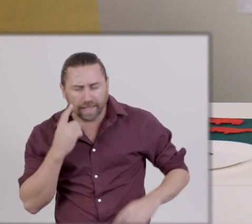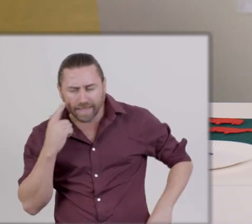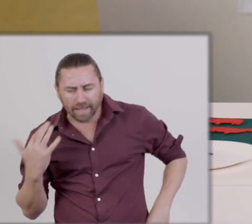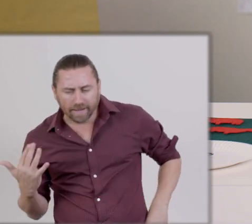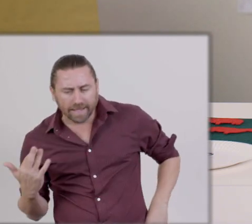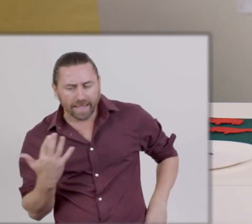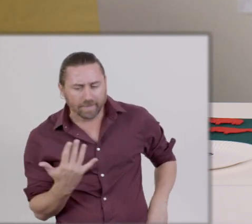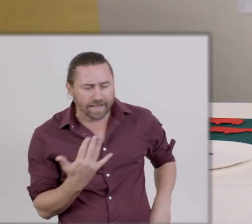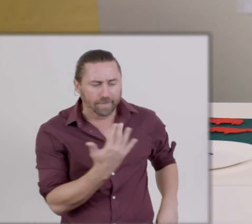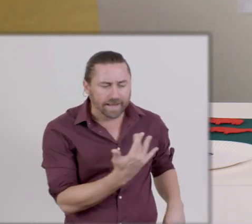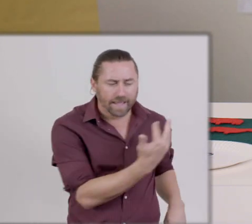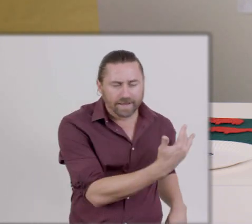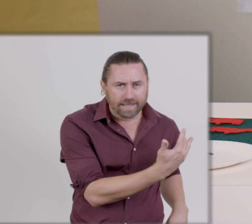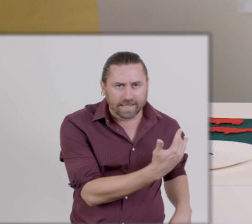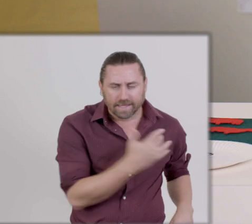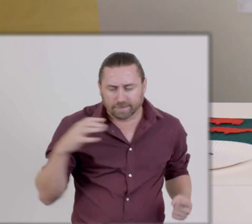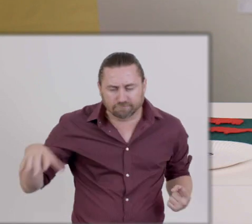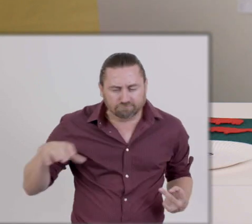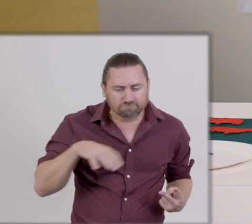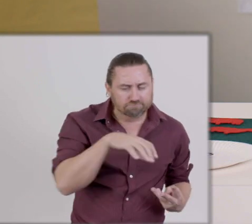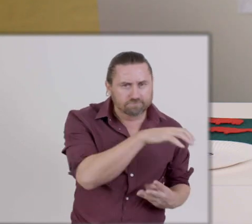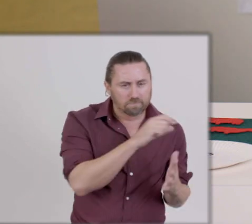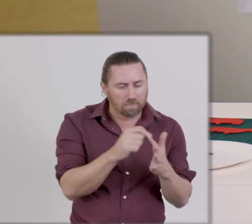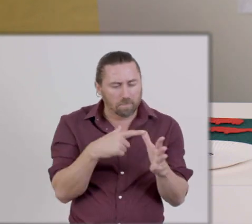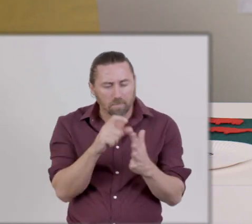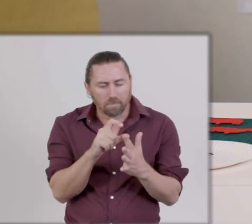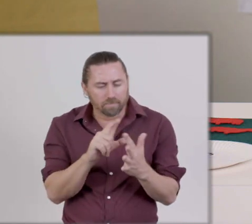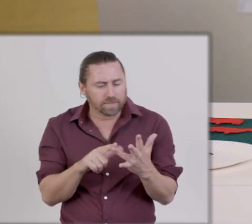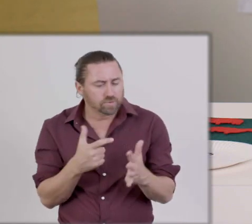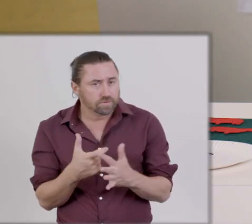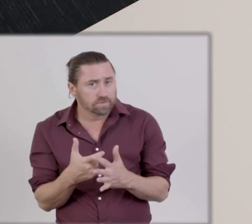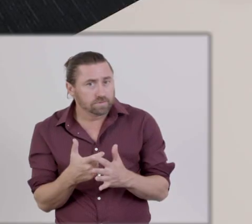Let's see how many sheep there are, in each paddock.